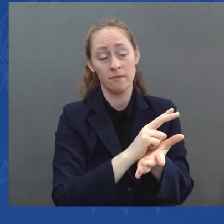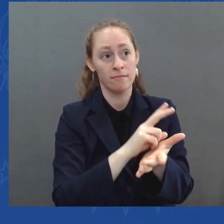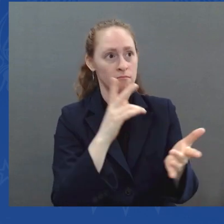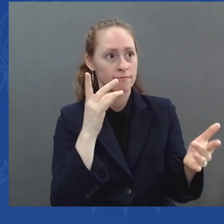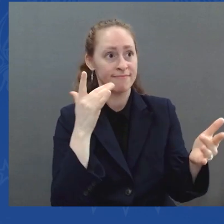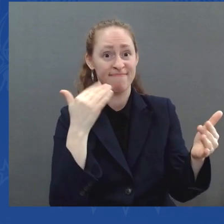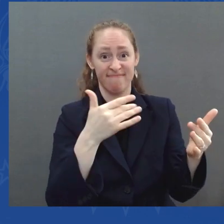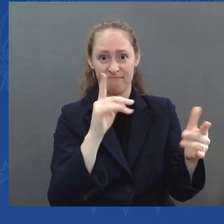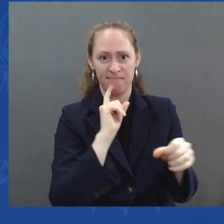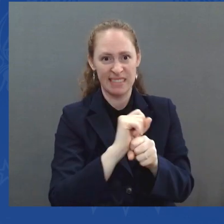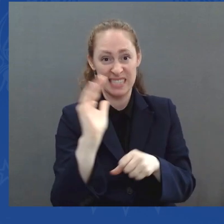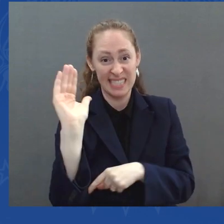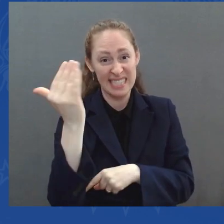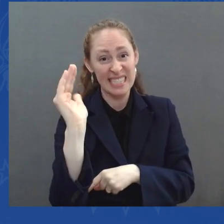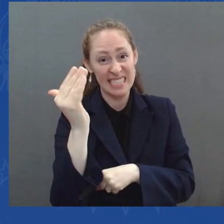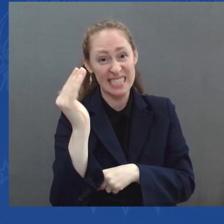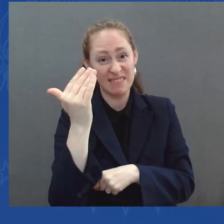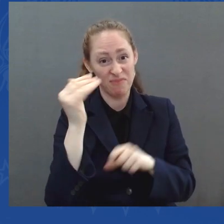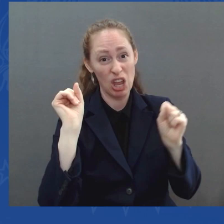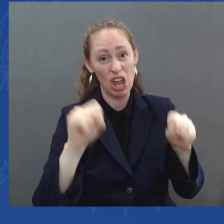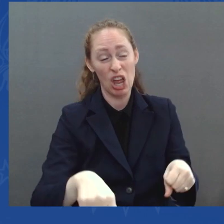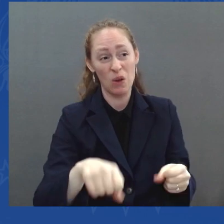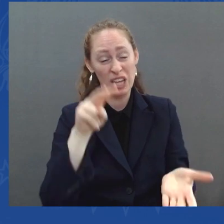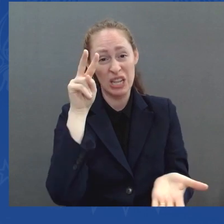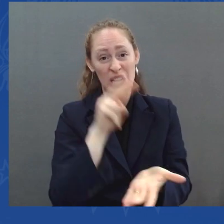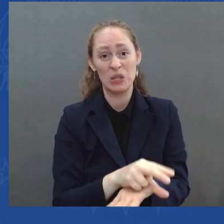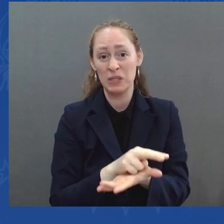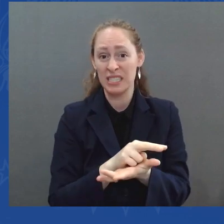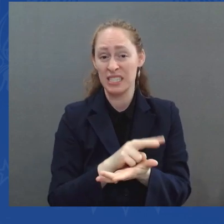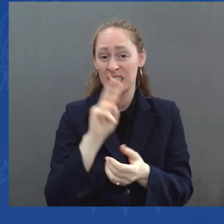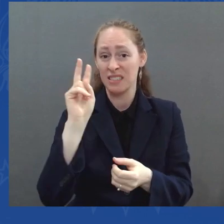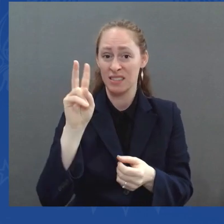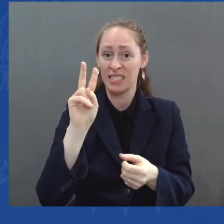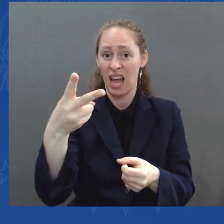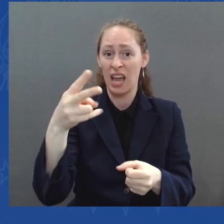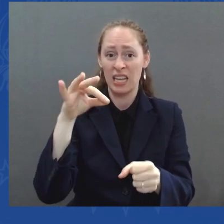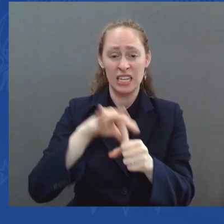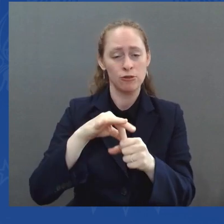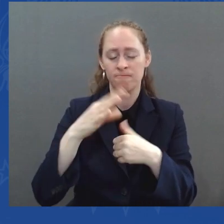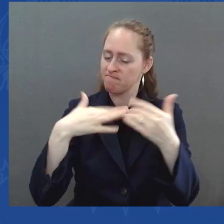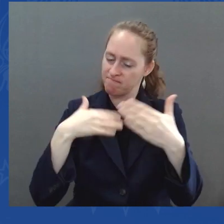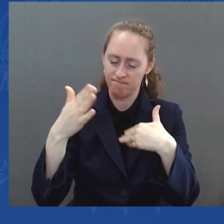But for all of us, for Joe, for Harry, for Nancy Pelosi,